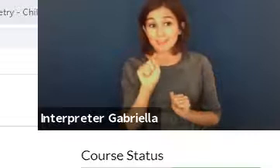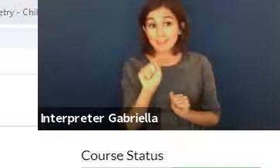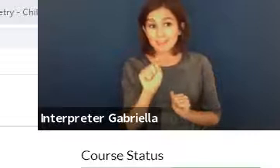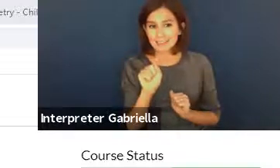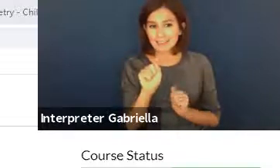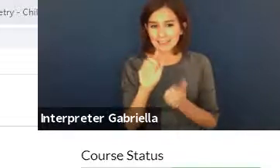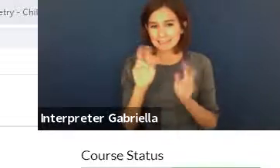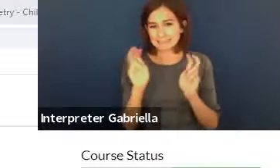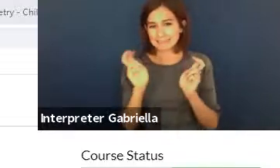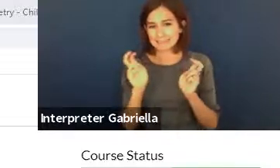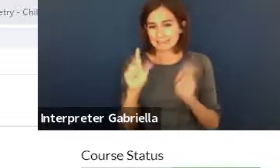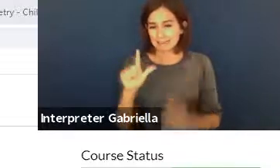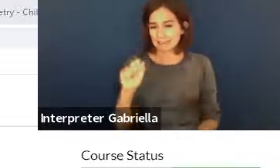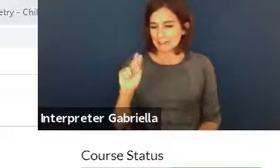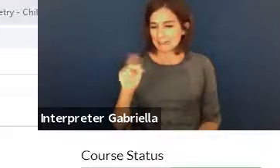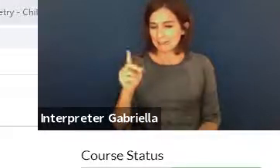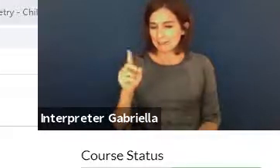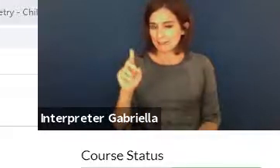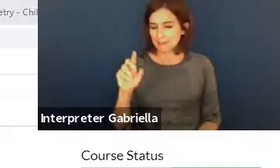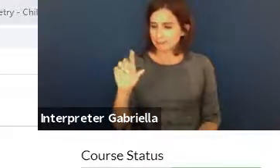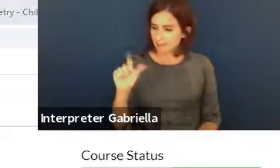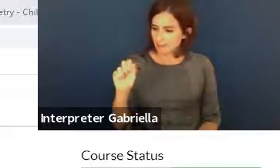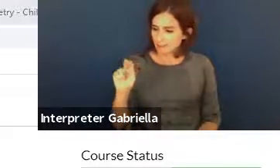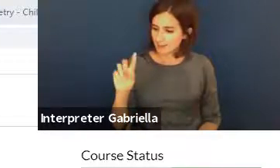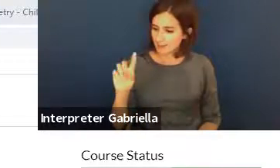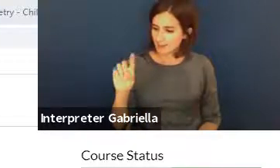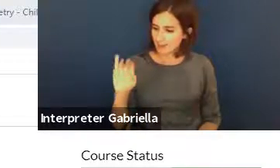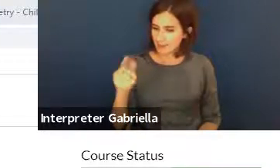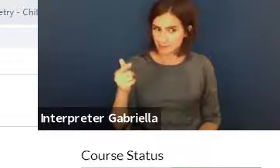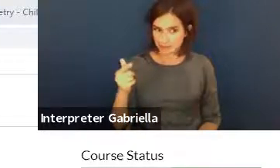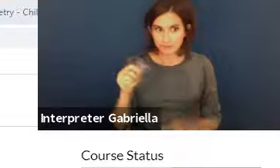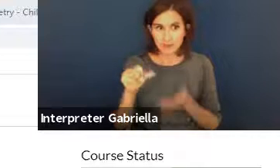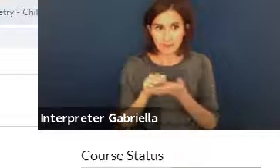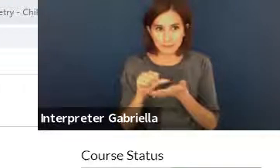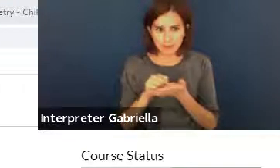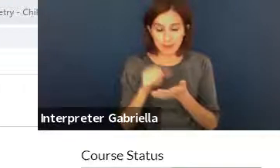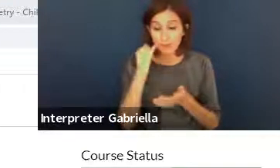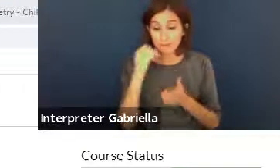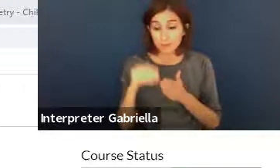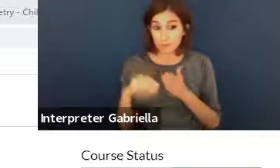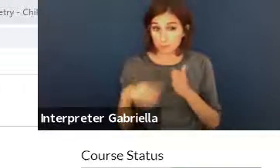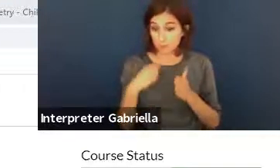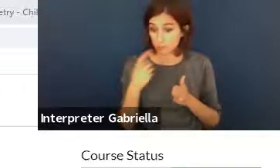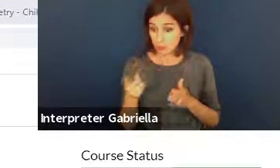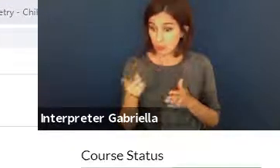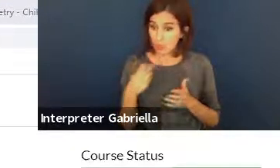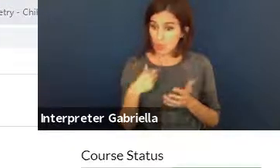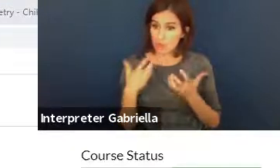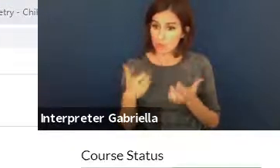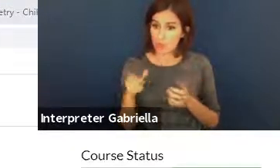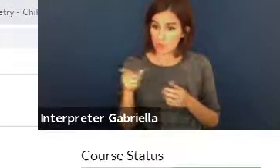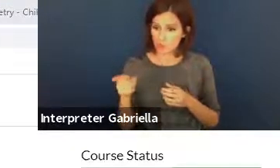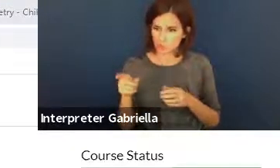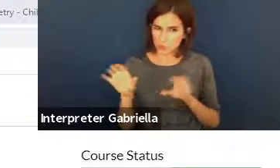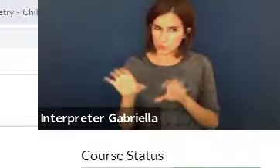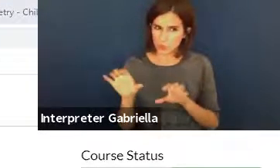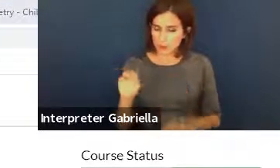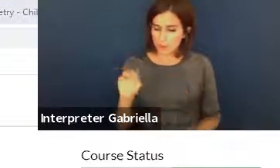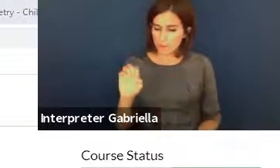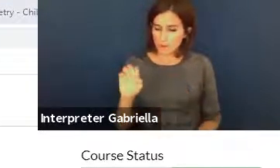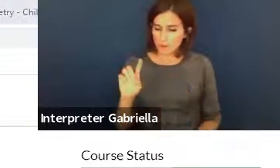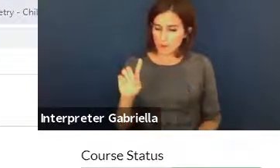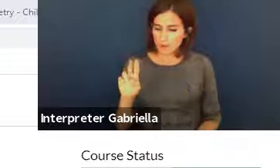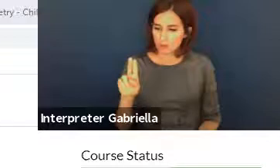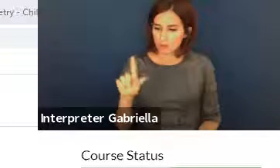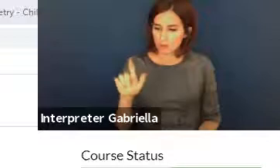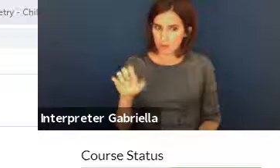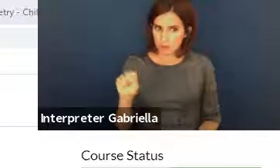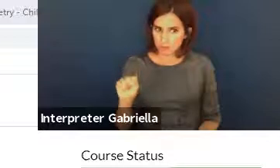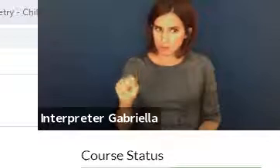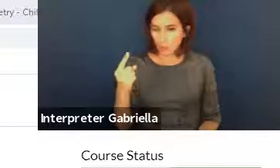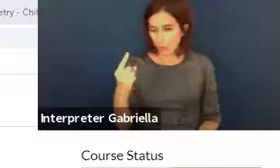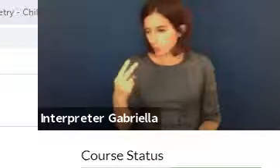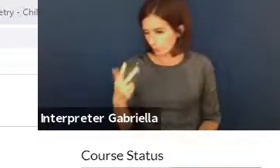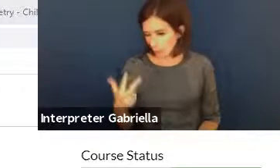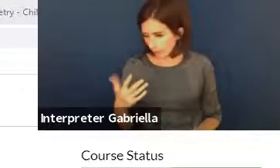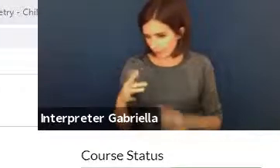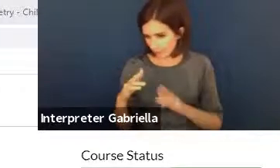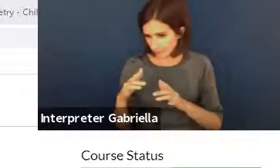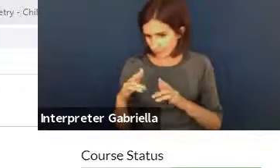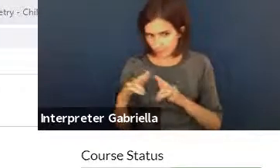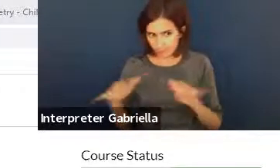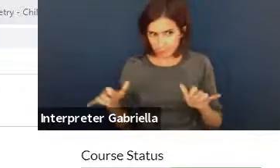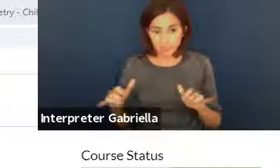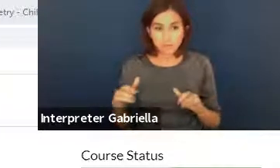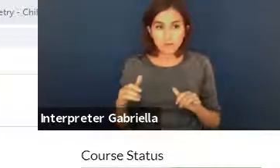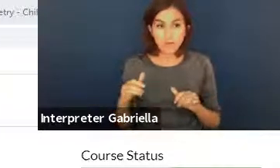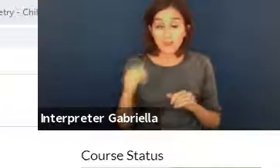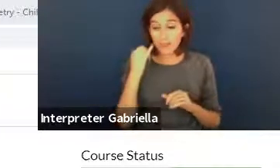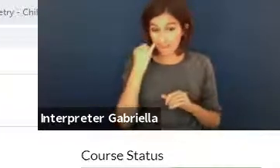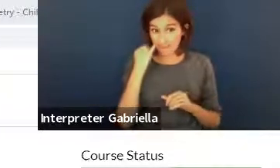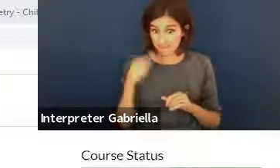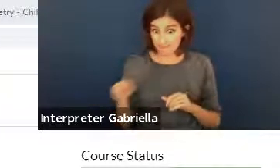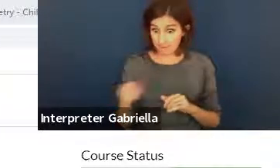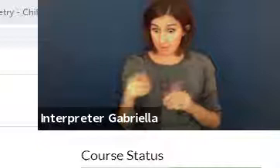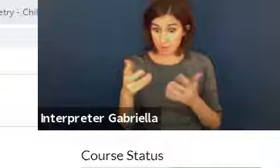Linda Kobashigawa: That students will see and of course if you tell them. Okay. I want you to do modules, one, two, and three, or just modules one they can go directly there and start it if they want to see what's included in the module, they can